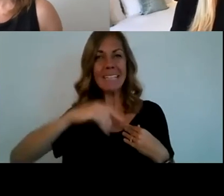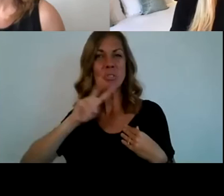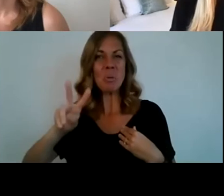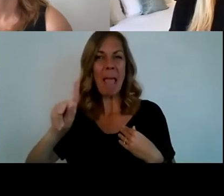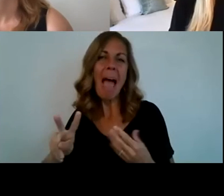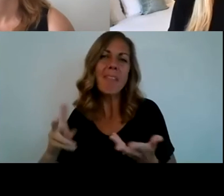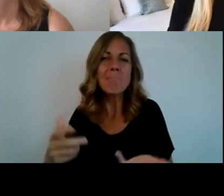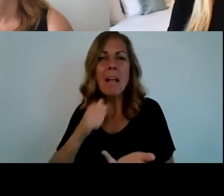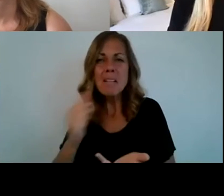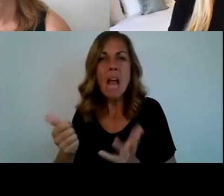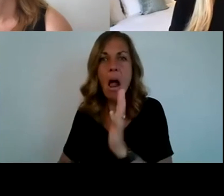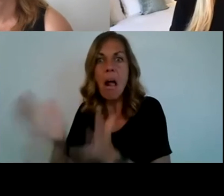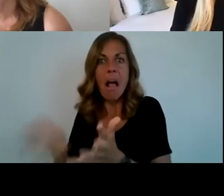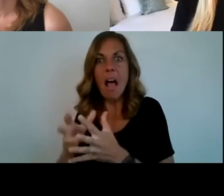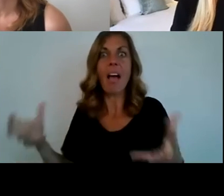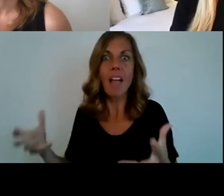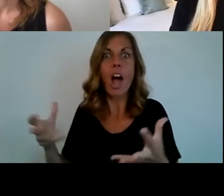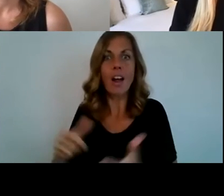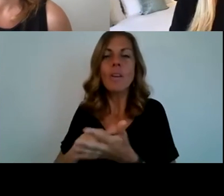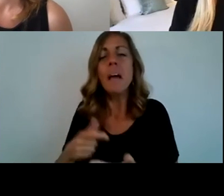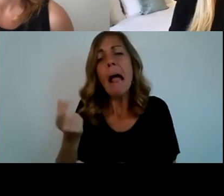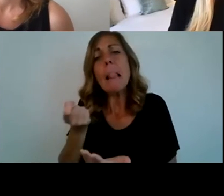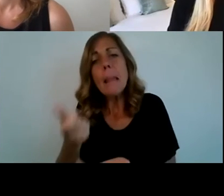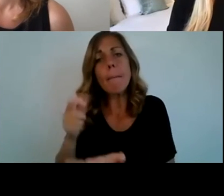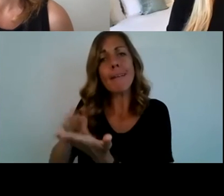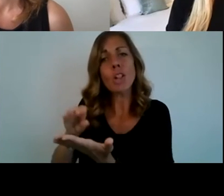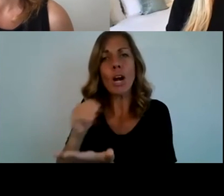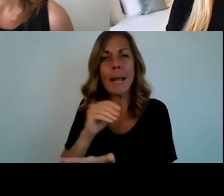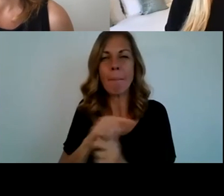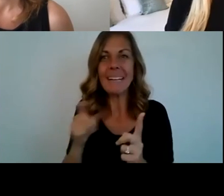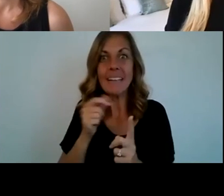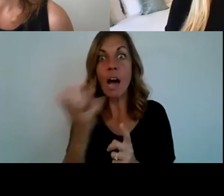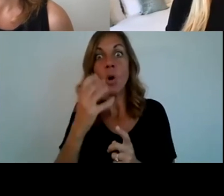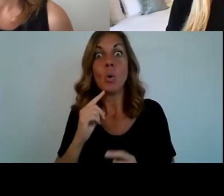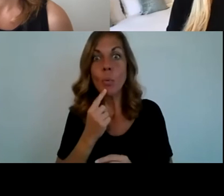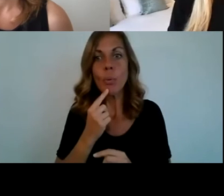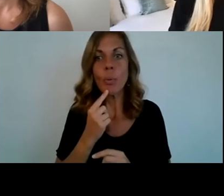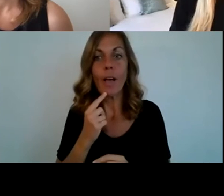little learning going on. But it's not that serious. So, I I don't know how y'all are